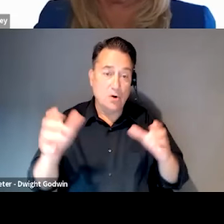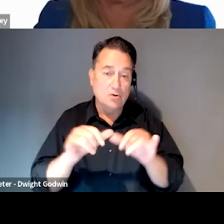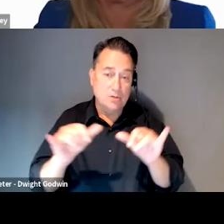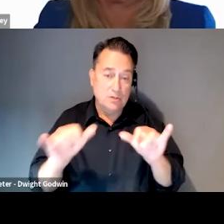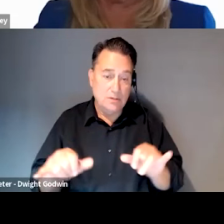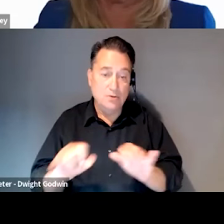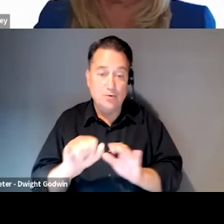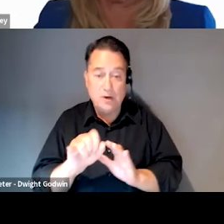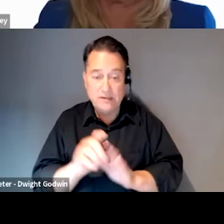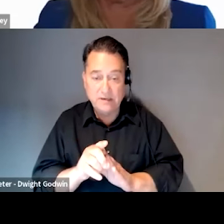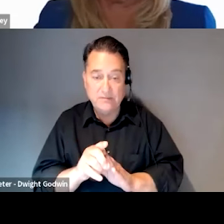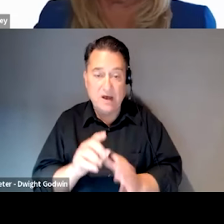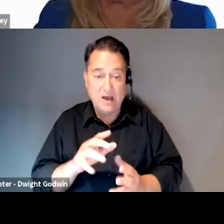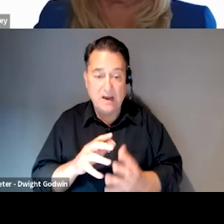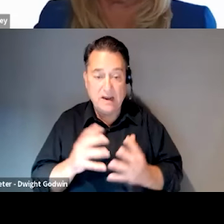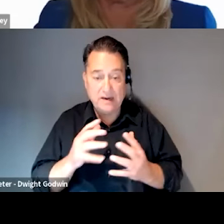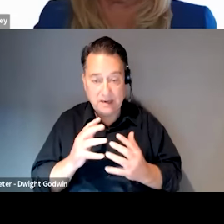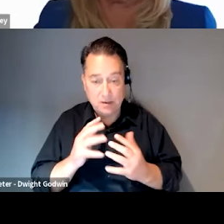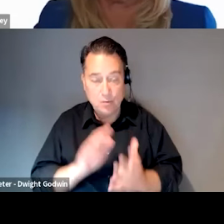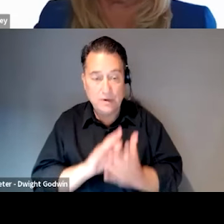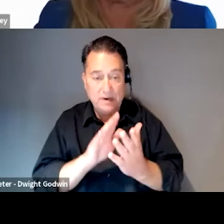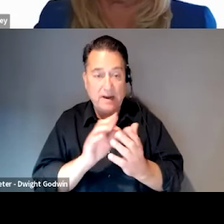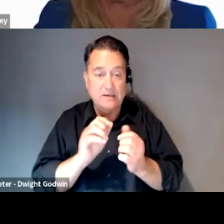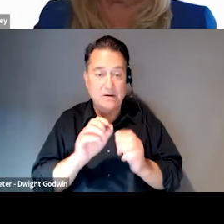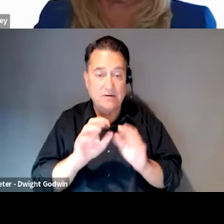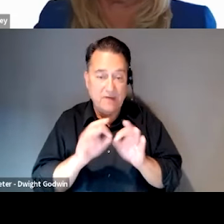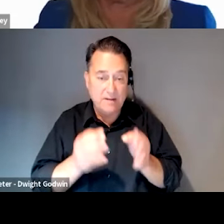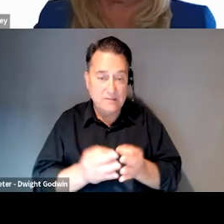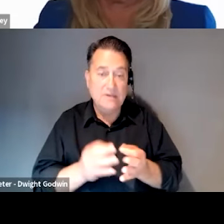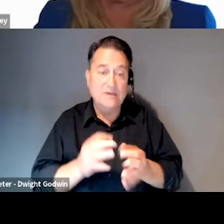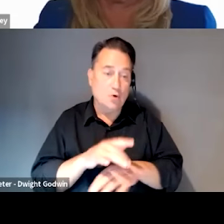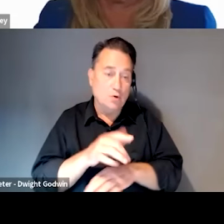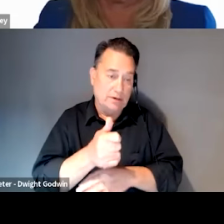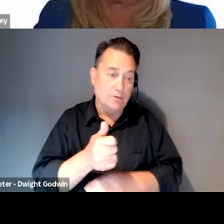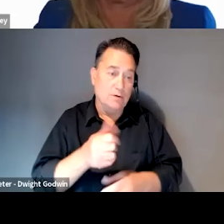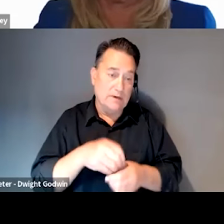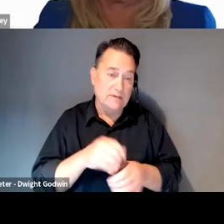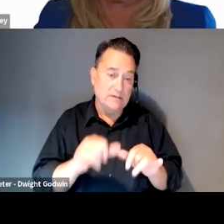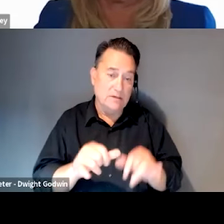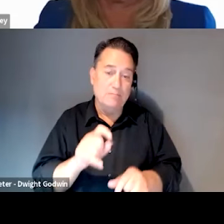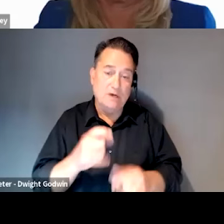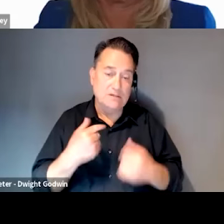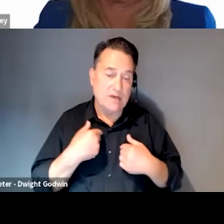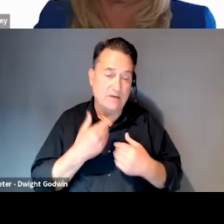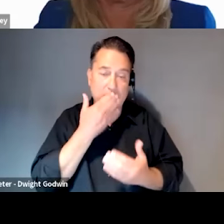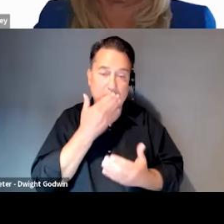and engage families earlier in the case, you have to have strong partnerships, you have to have a strong collaborative structure.